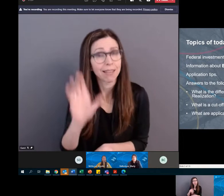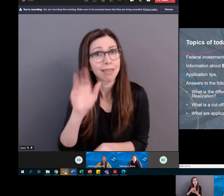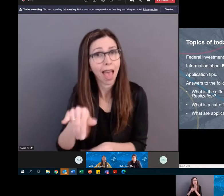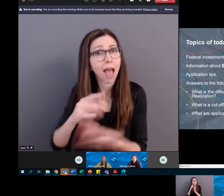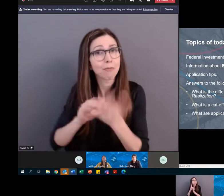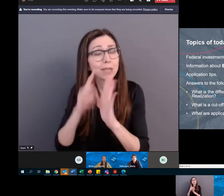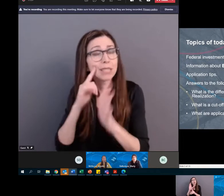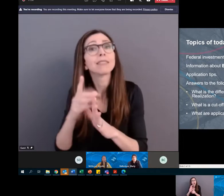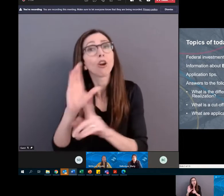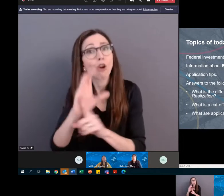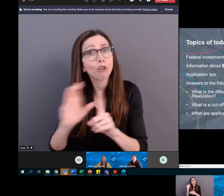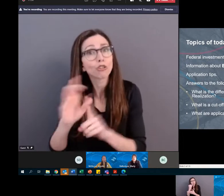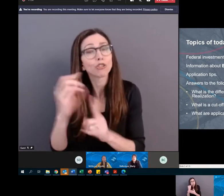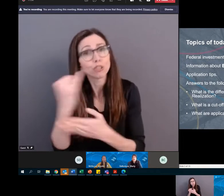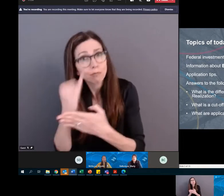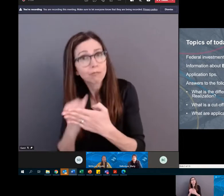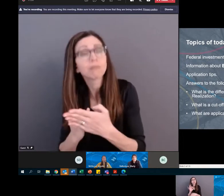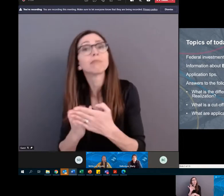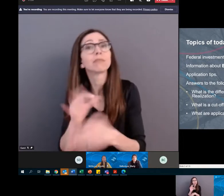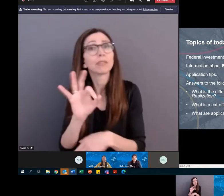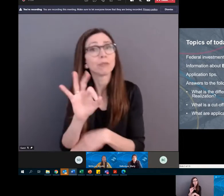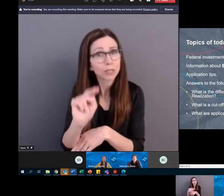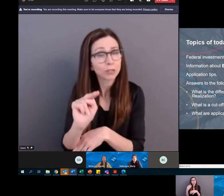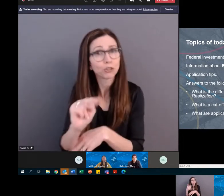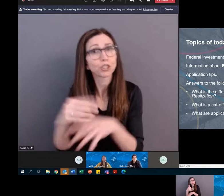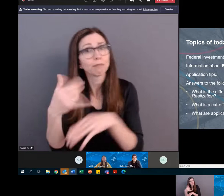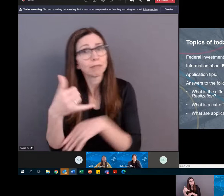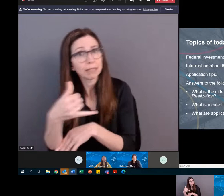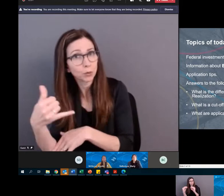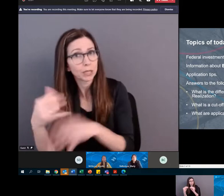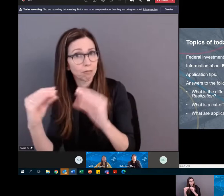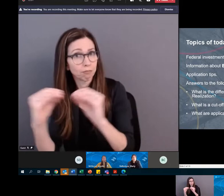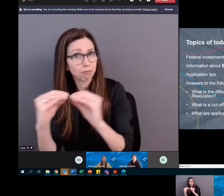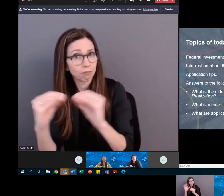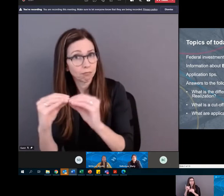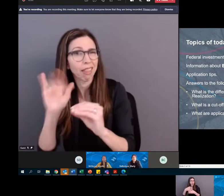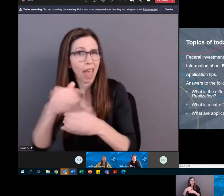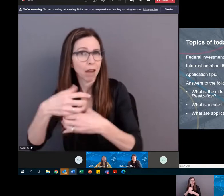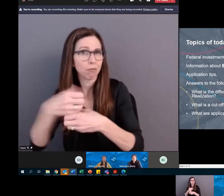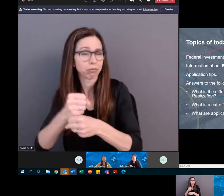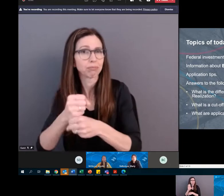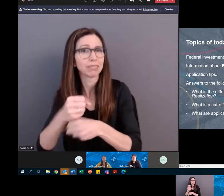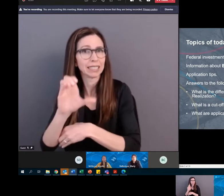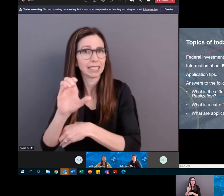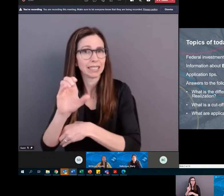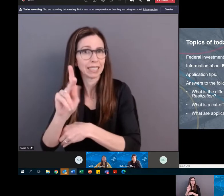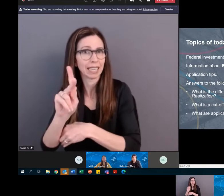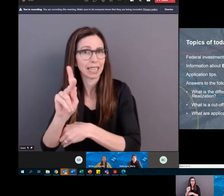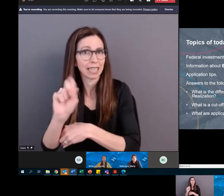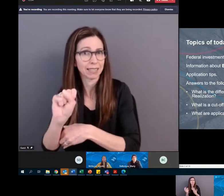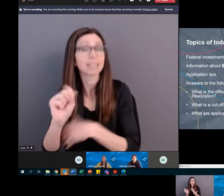and Métis Peoples or CKS. $66 million will be invested in the